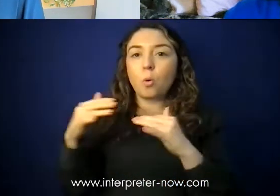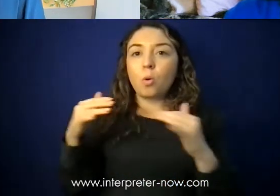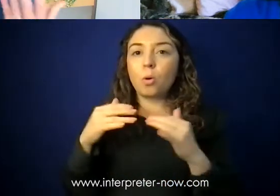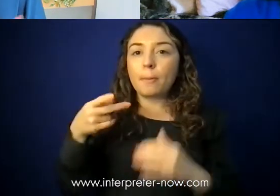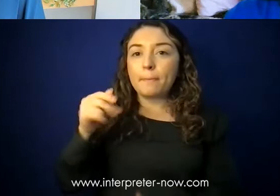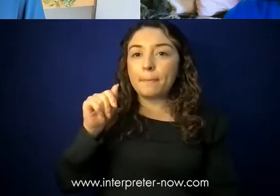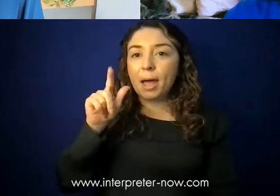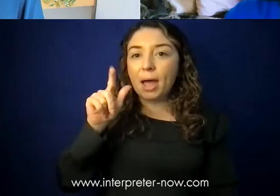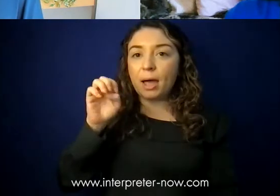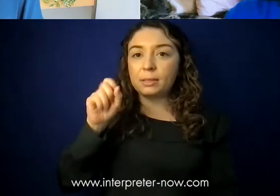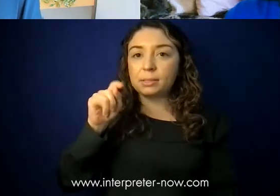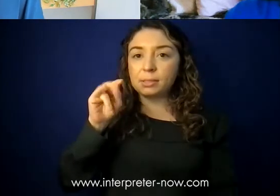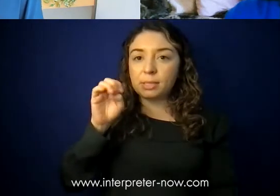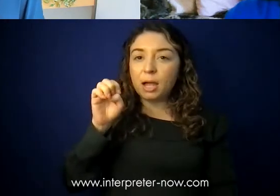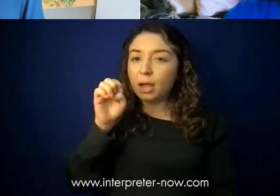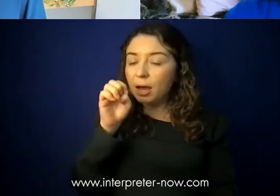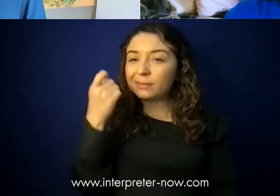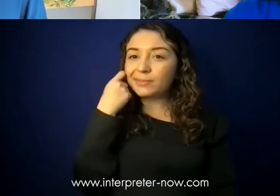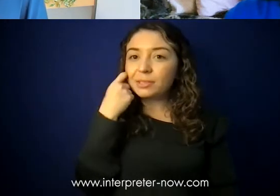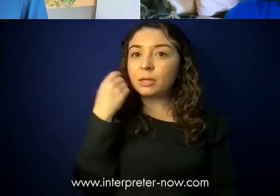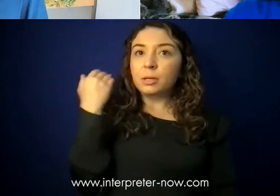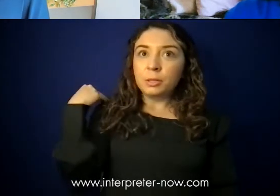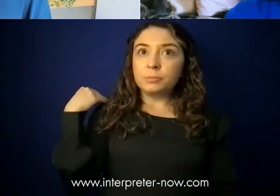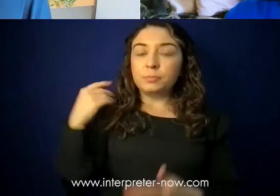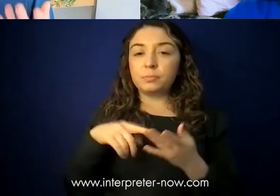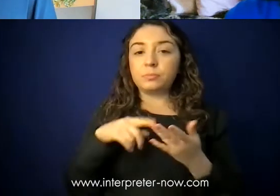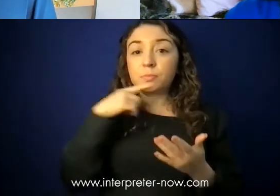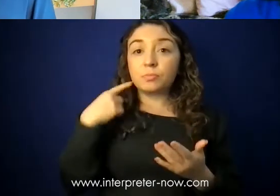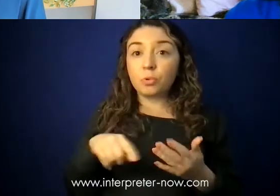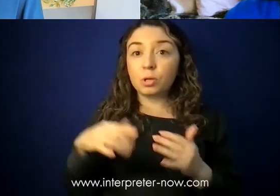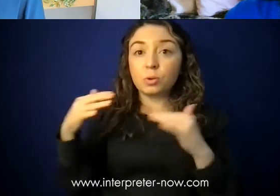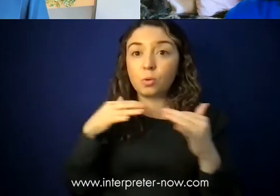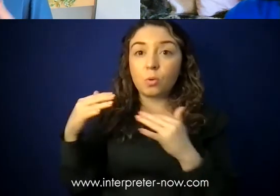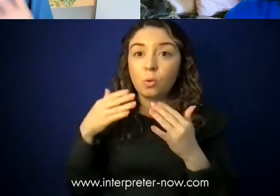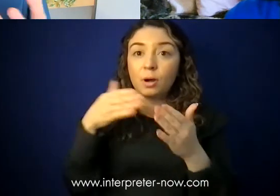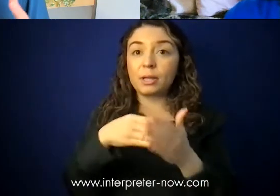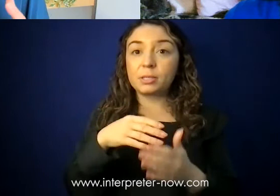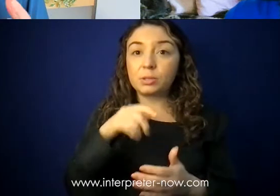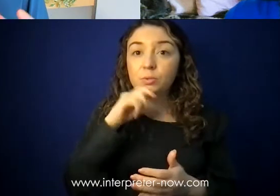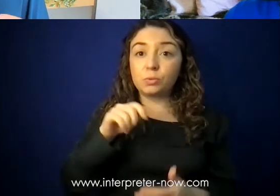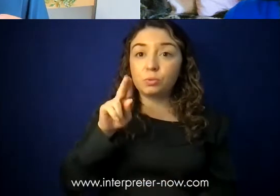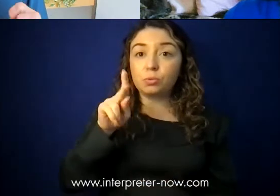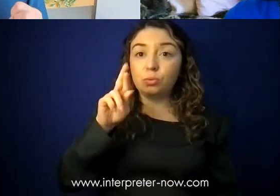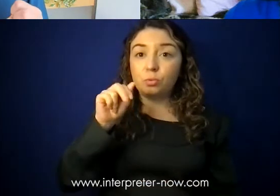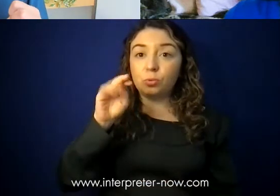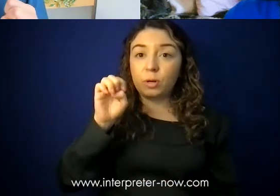and what's on so many people's minds now is the worsened war against Ukraine.